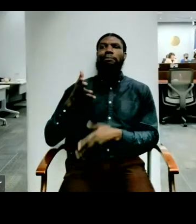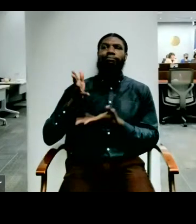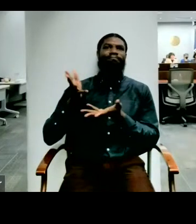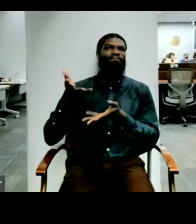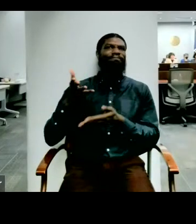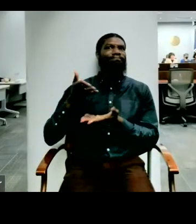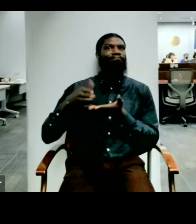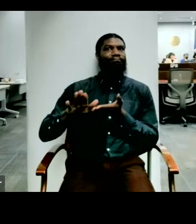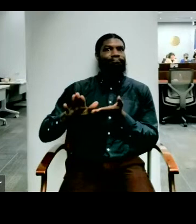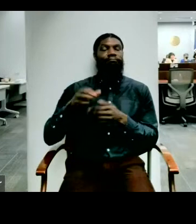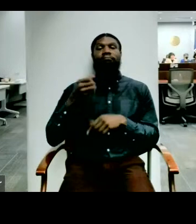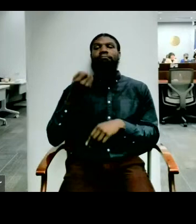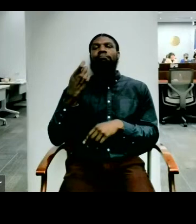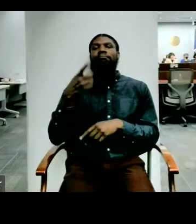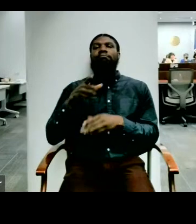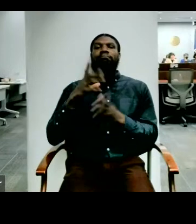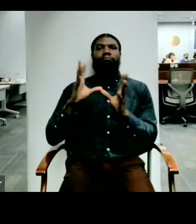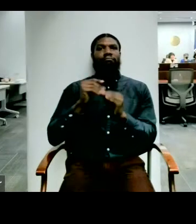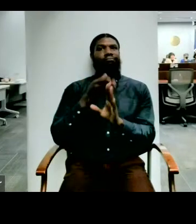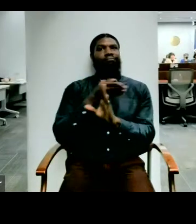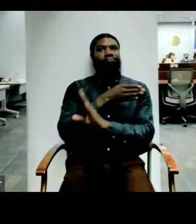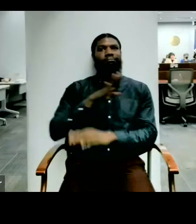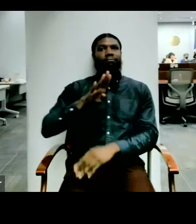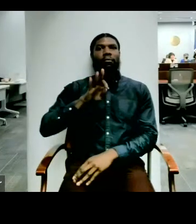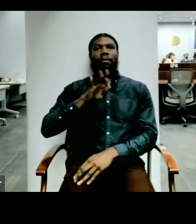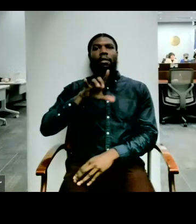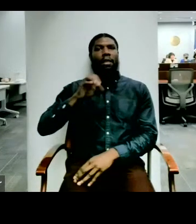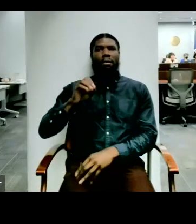in Buffalo last month, wisdom exists in many communities outside of Washington.